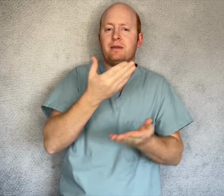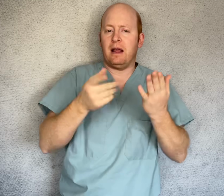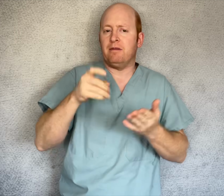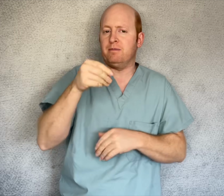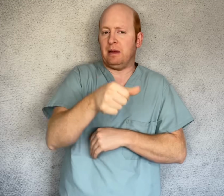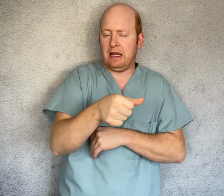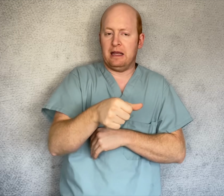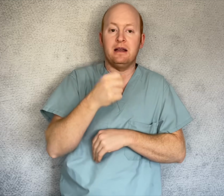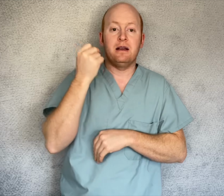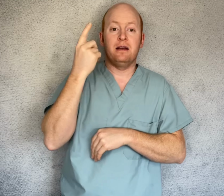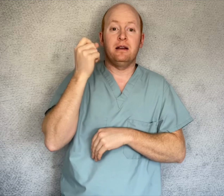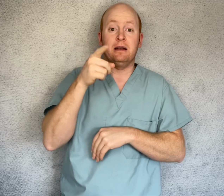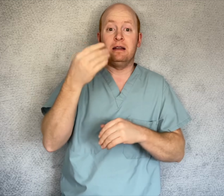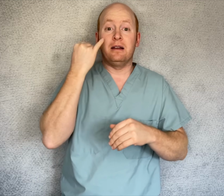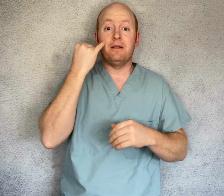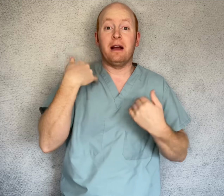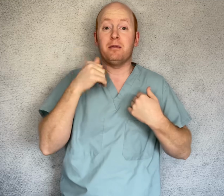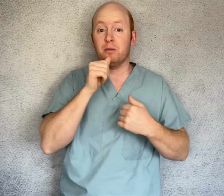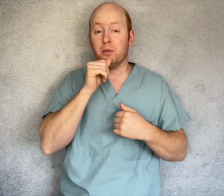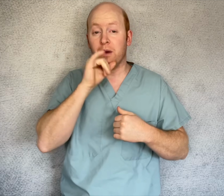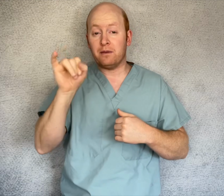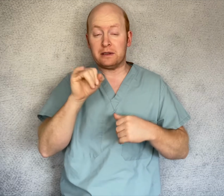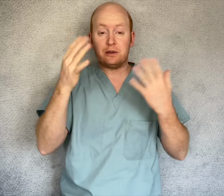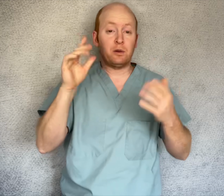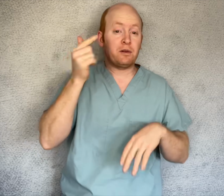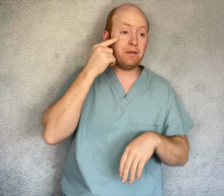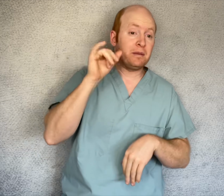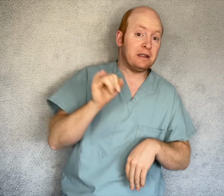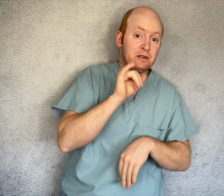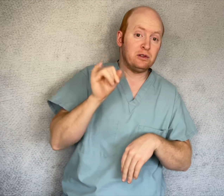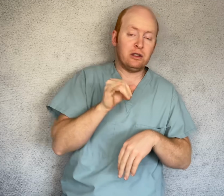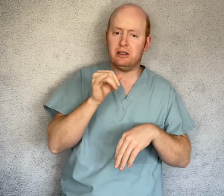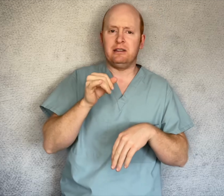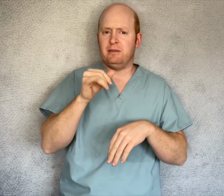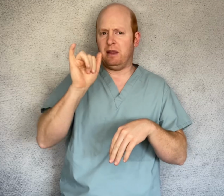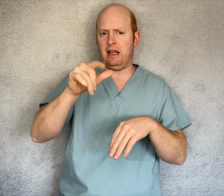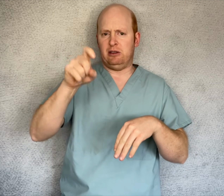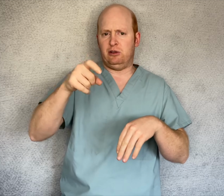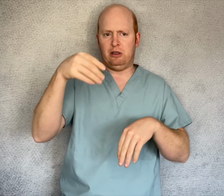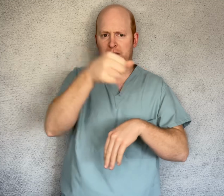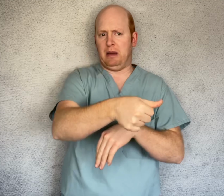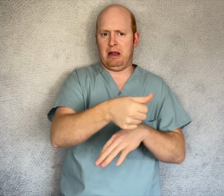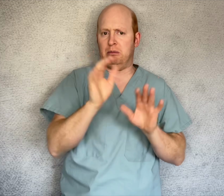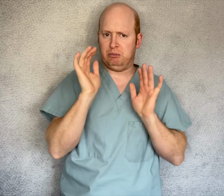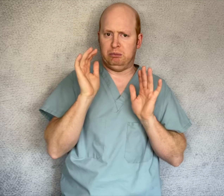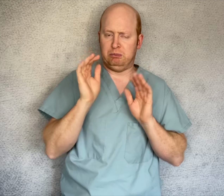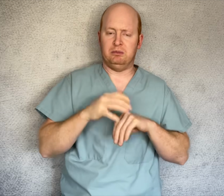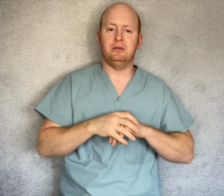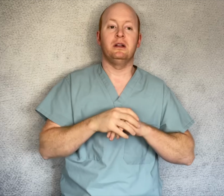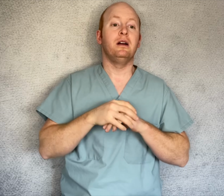But if you have private insurance or Medicaid, that will cover the cost of administration.